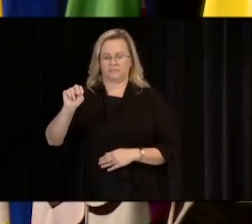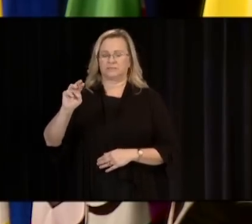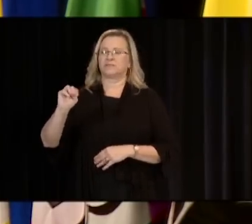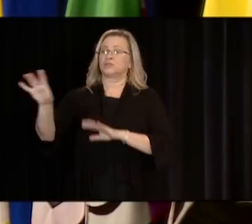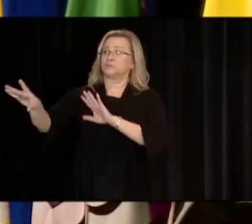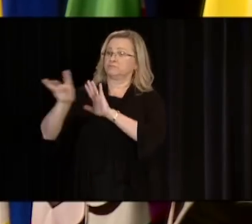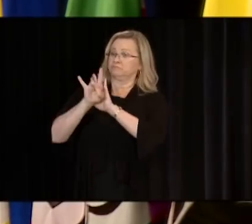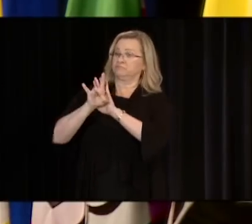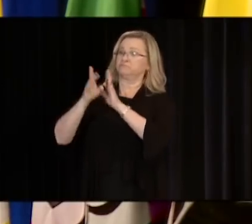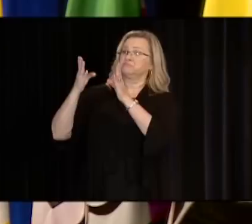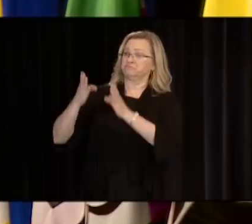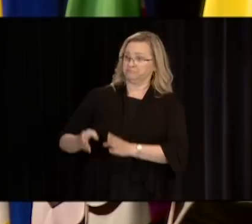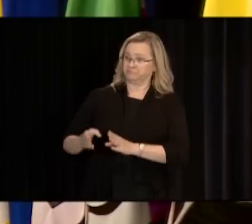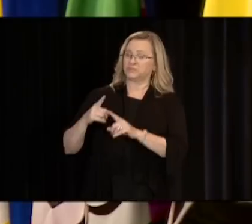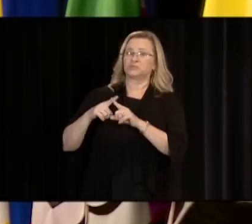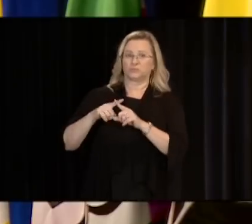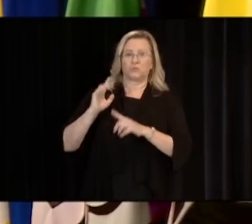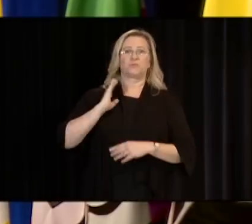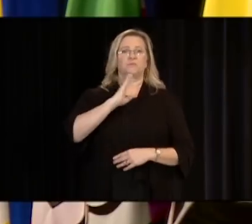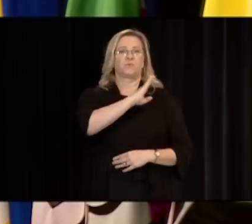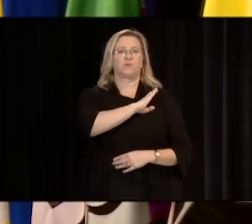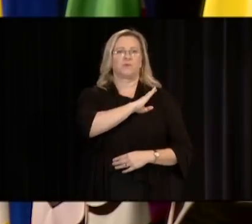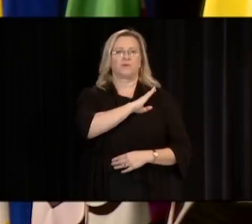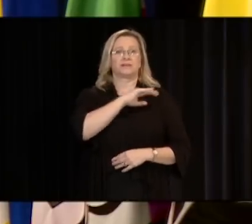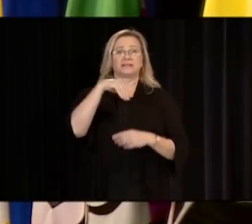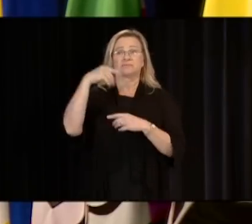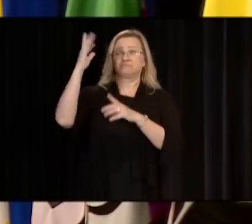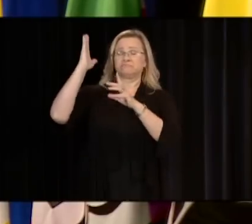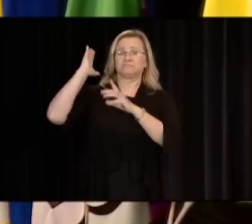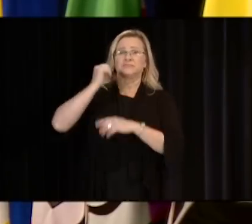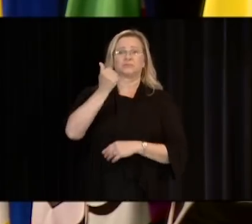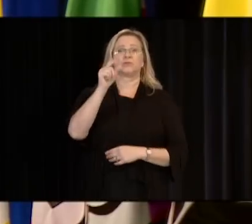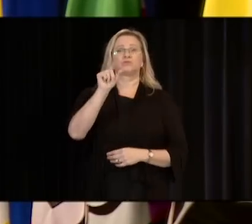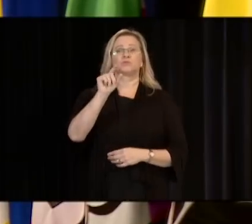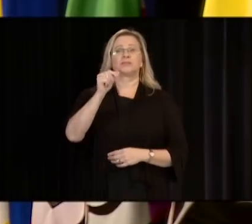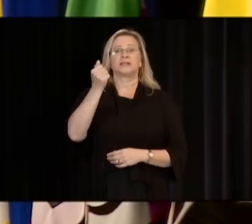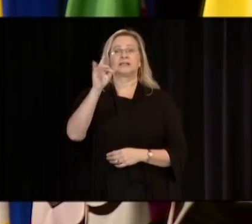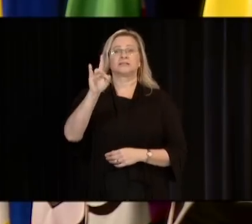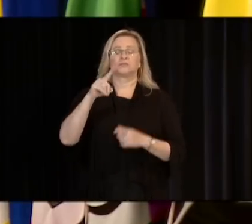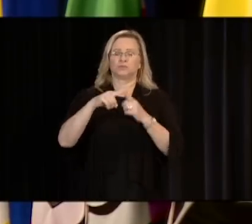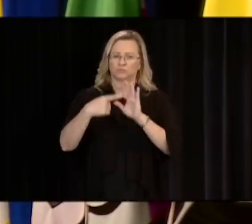TO THE BOARD OF TRUSTEES IN 2018. TO REPRESENT DISTICT 3